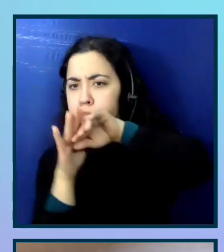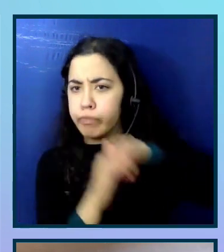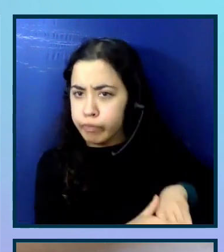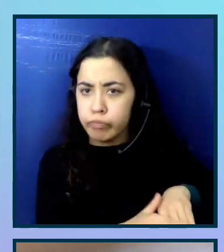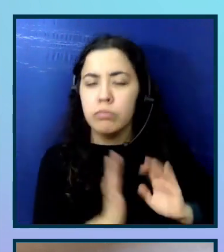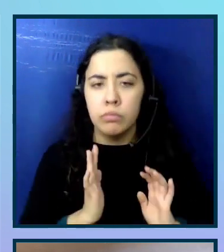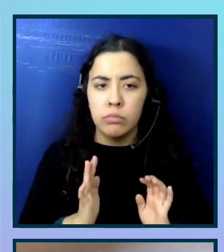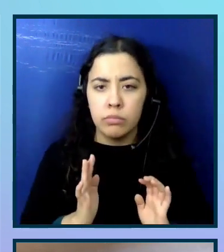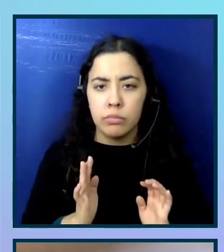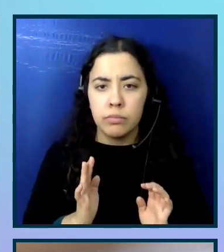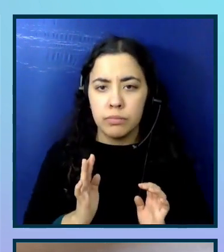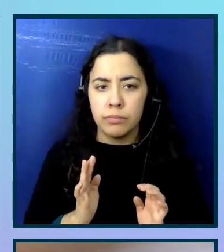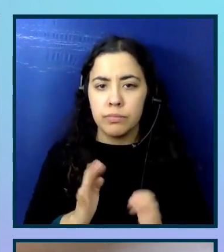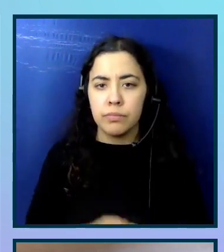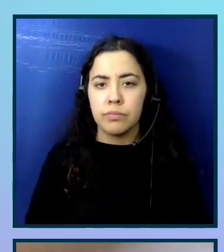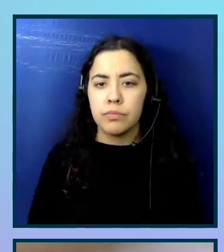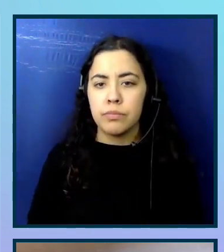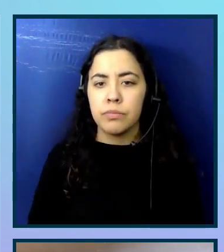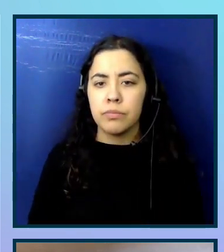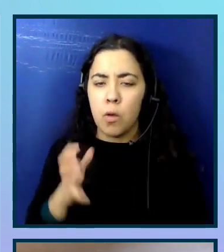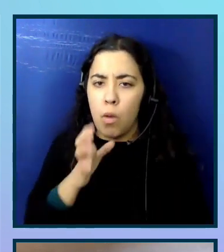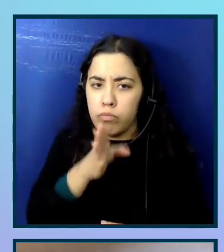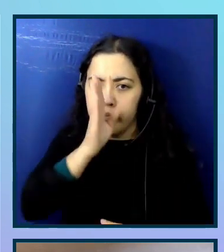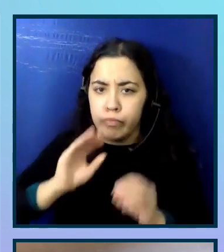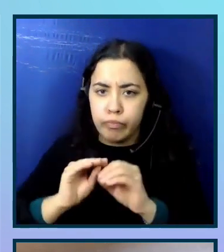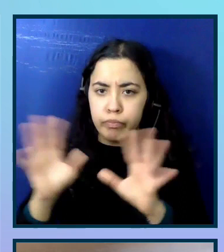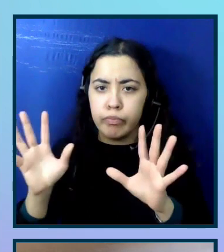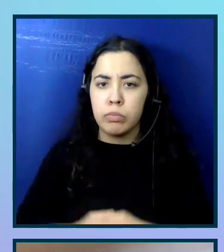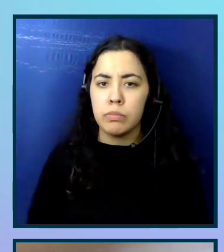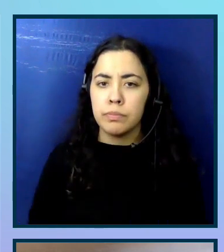Once those things have become mainstream,